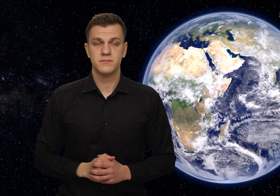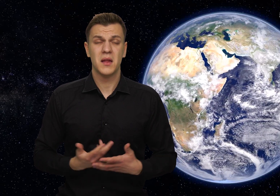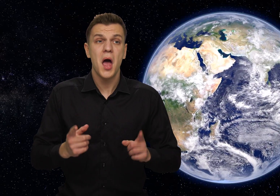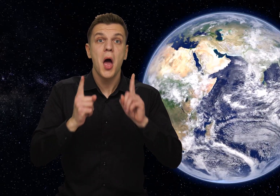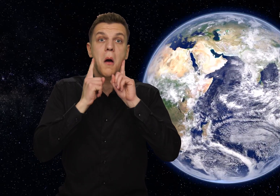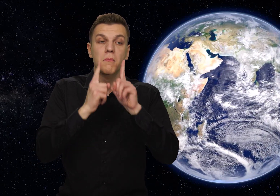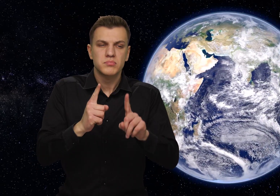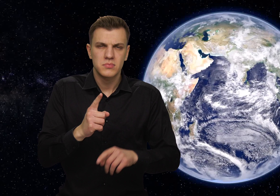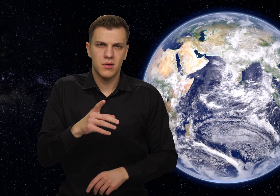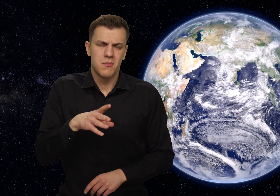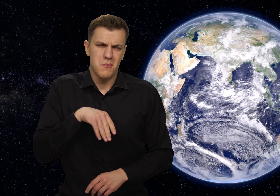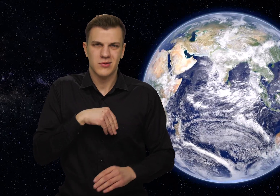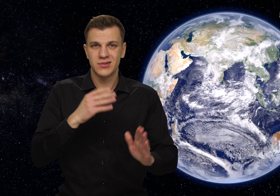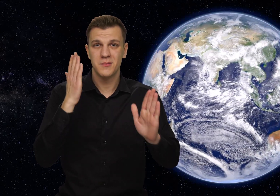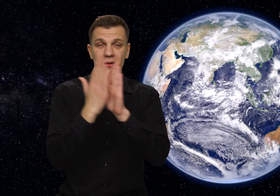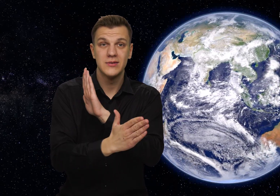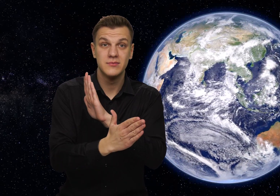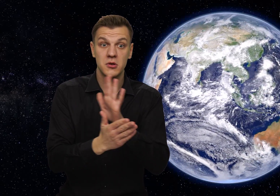You could say,